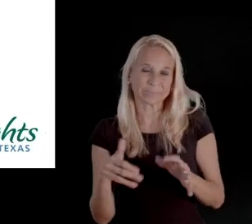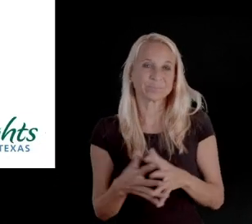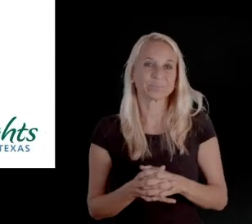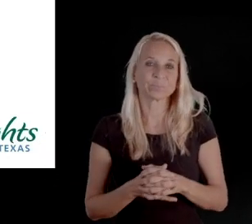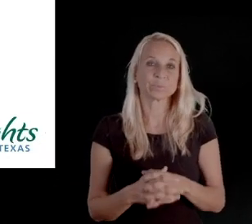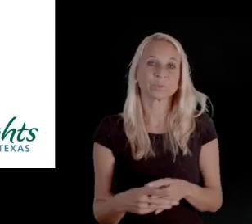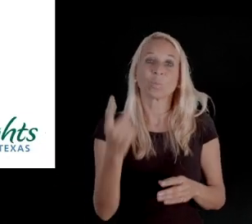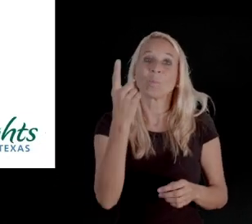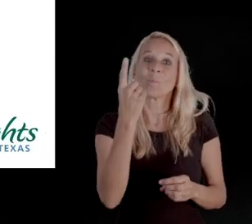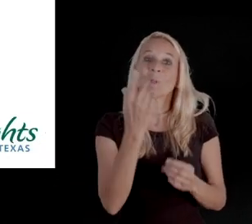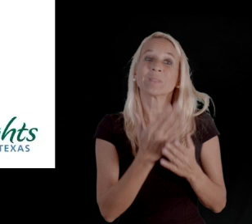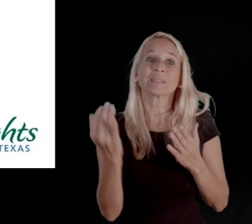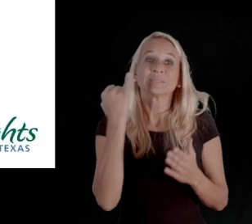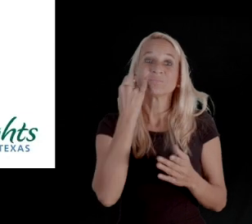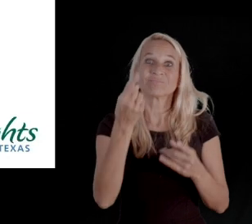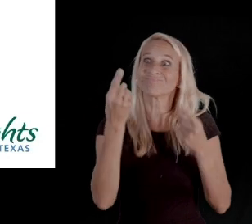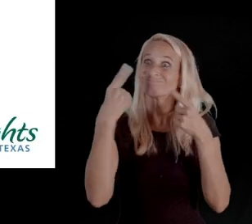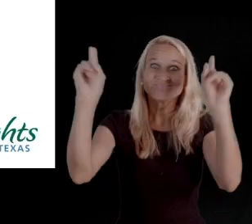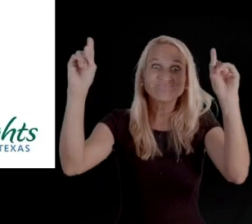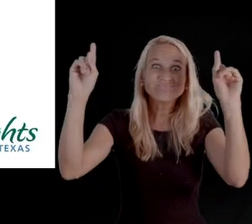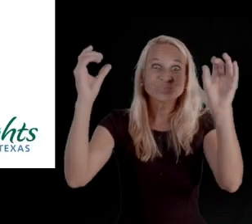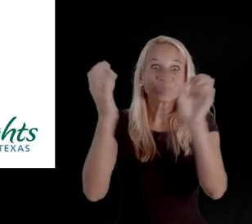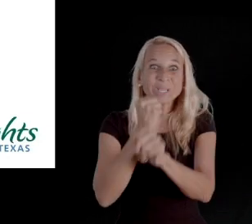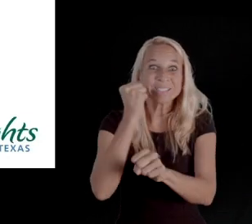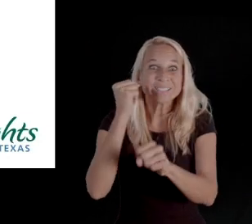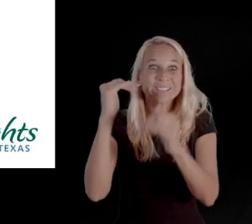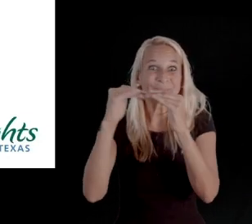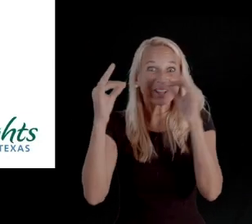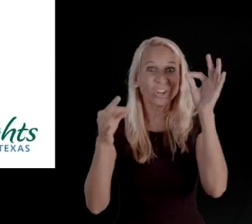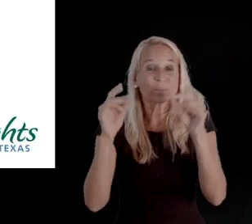One thing to note is that if you are successful at fair